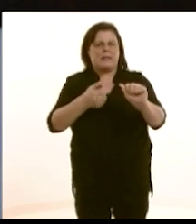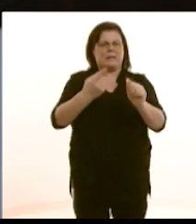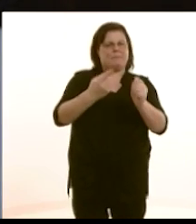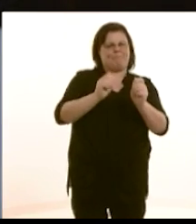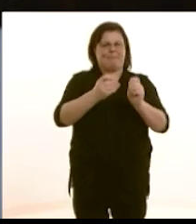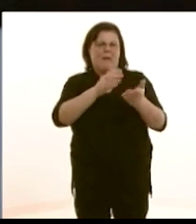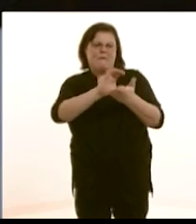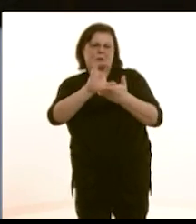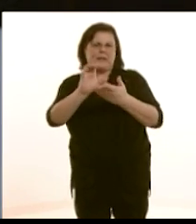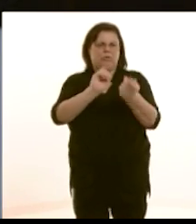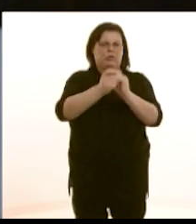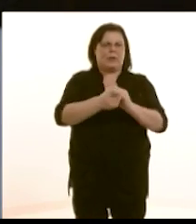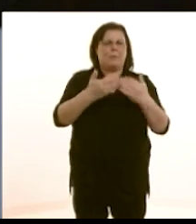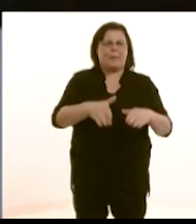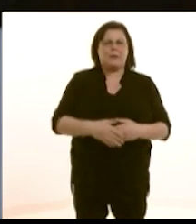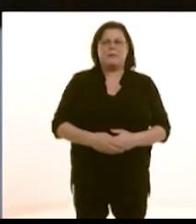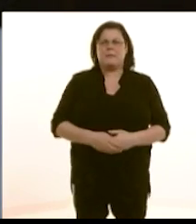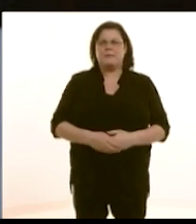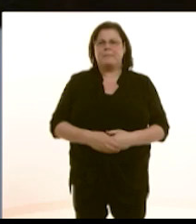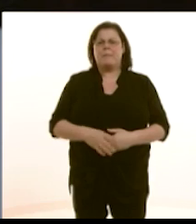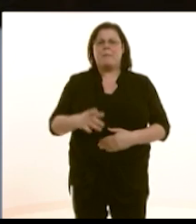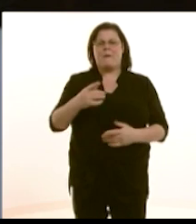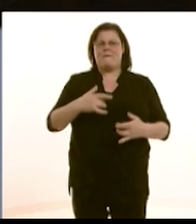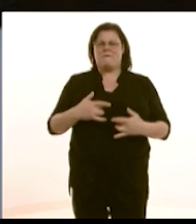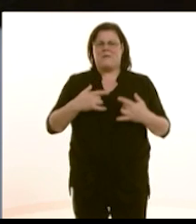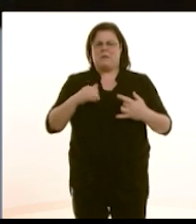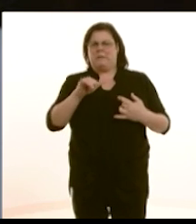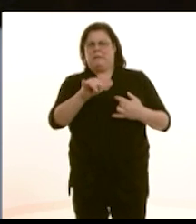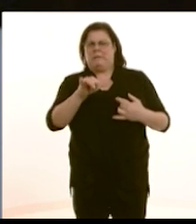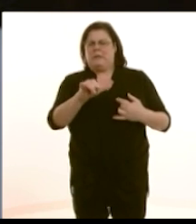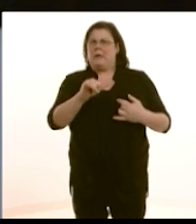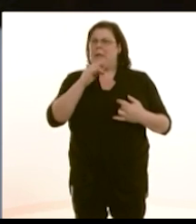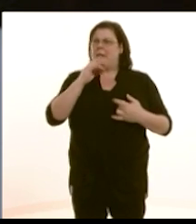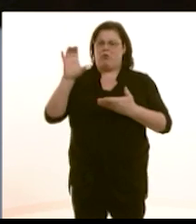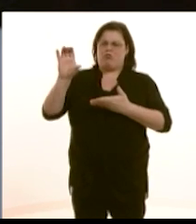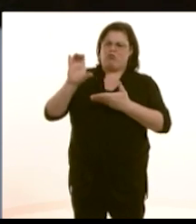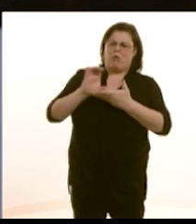is now awarding grants is endangering the provision of social care and will have an